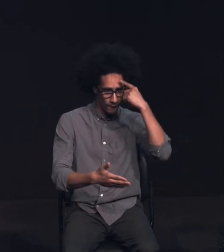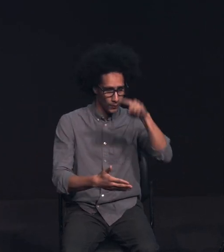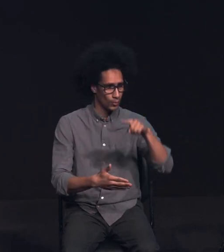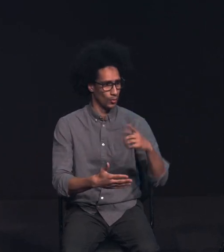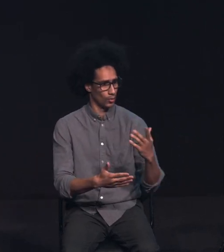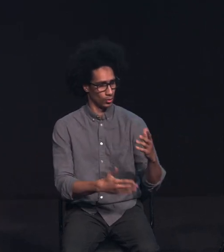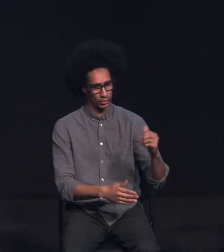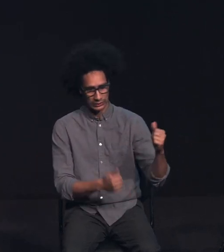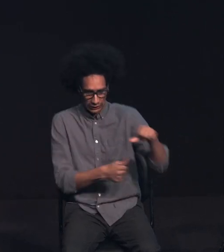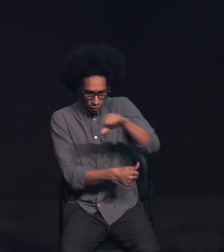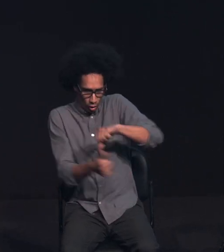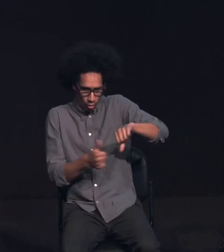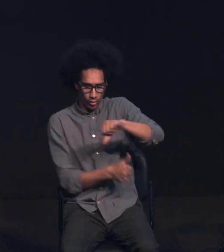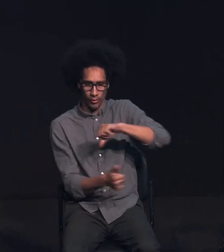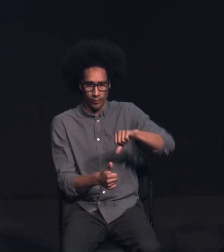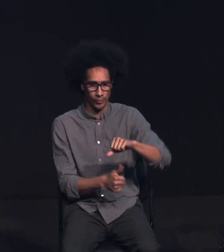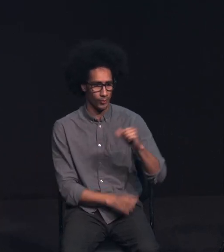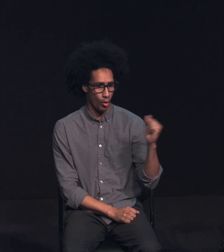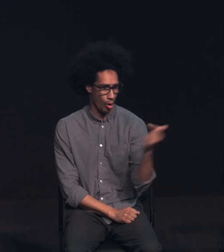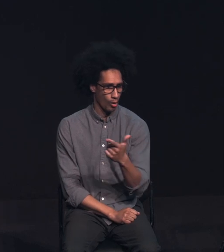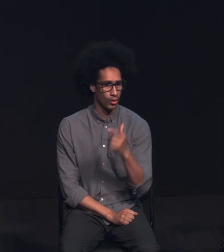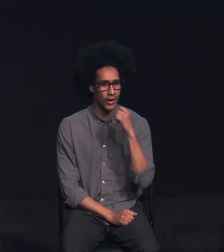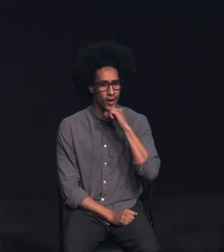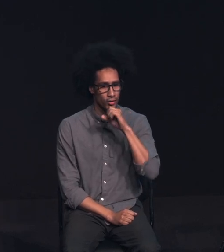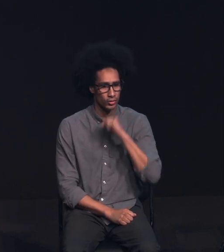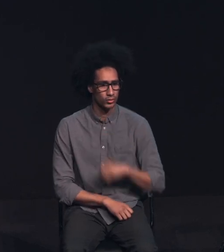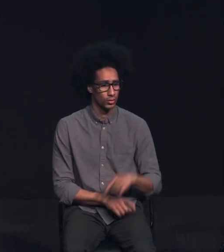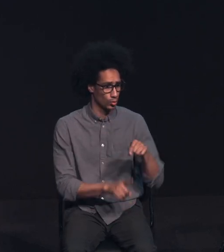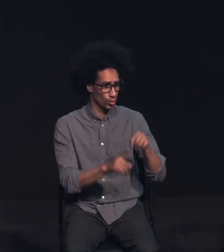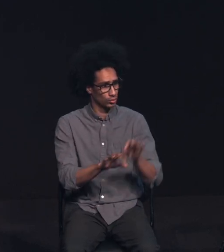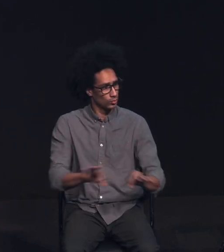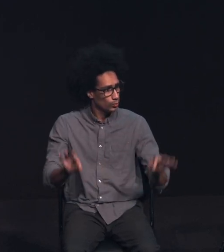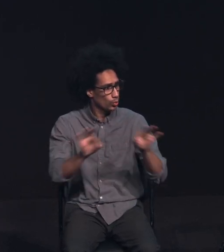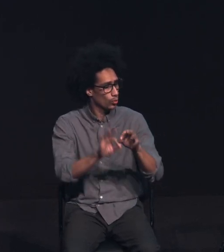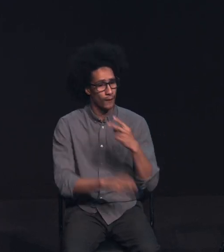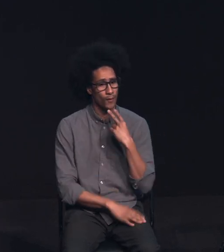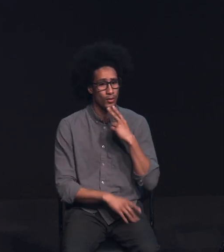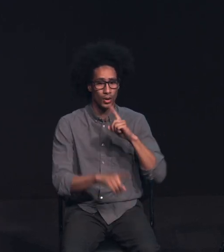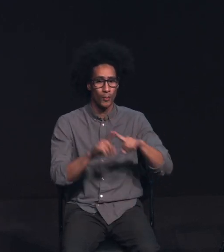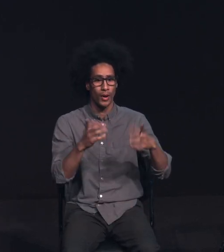And those are some of the most important voices, but they get lost.